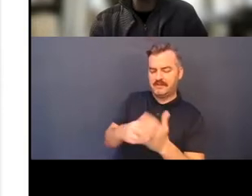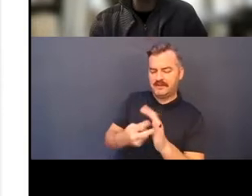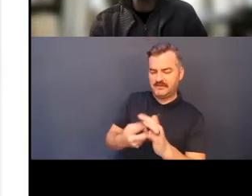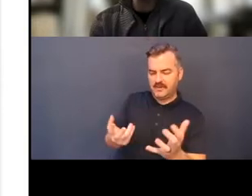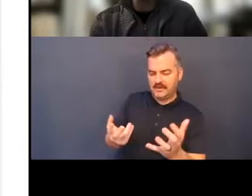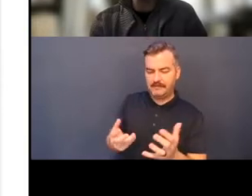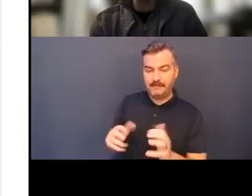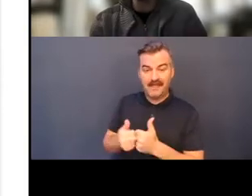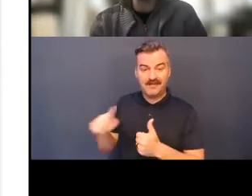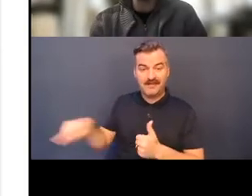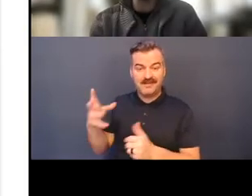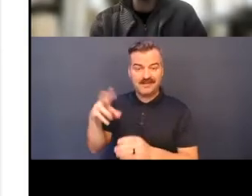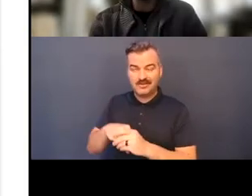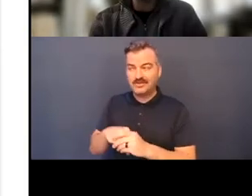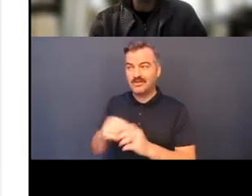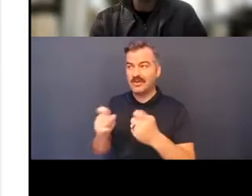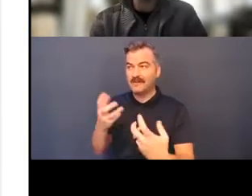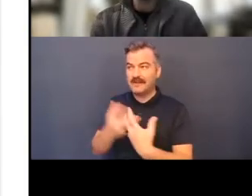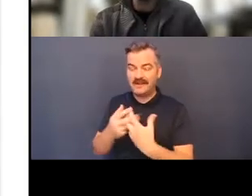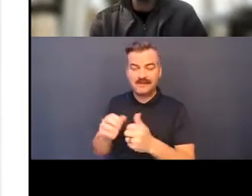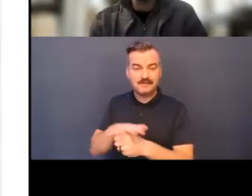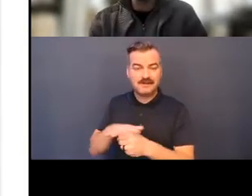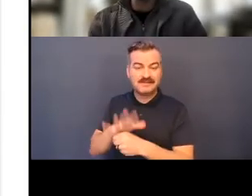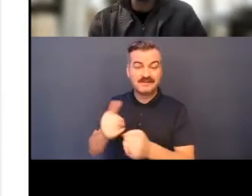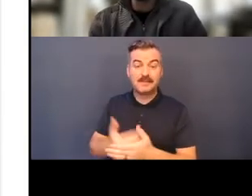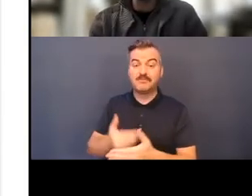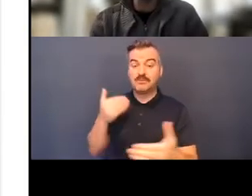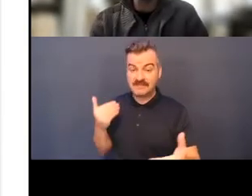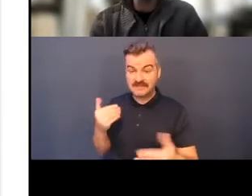bodies are included or accommodated in 15:40:39 spaces that proceed from non disabled